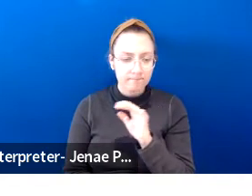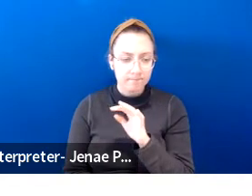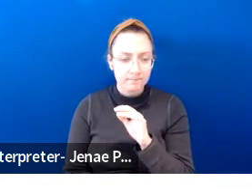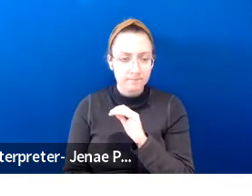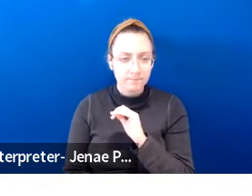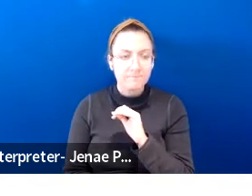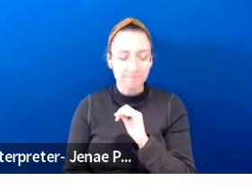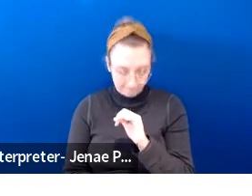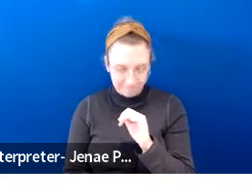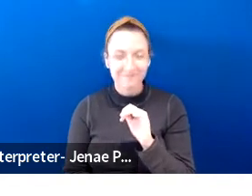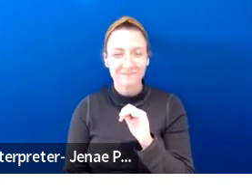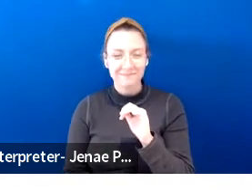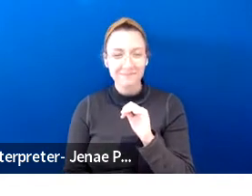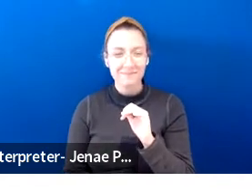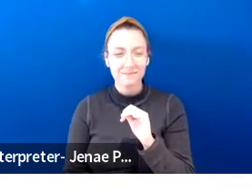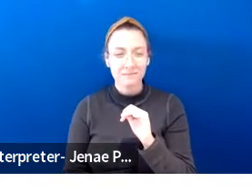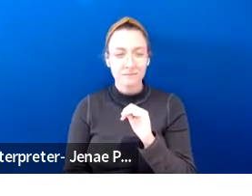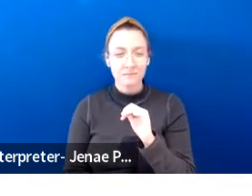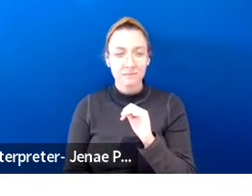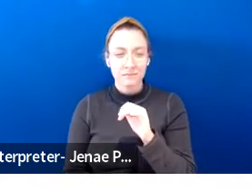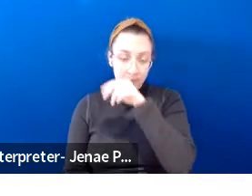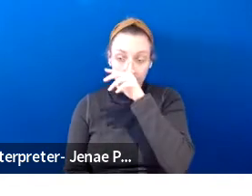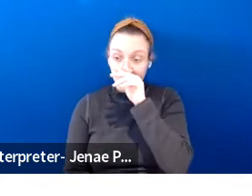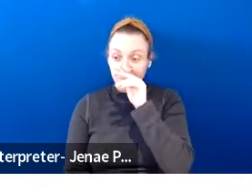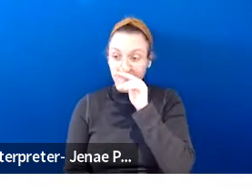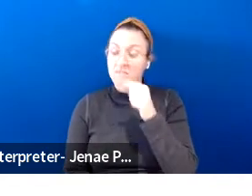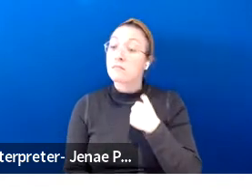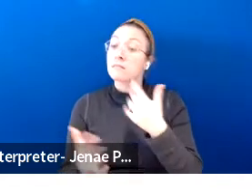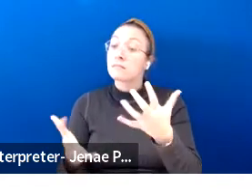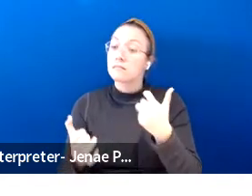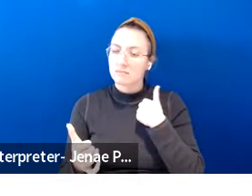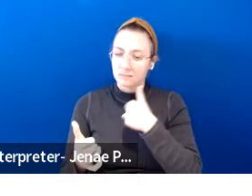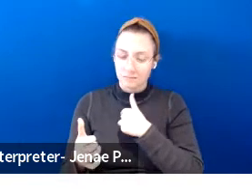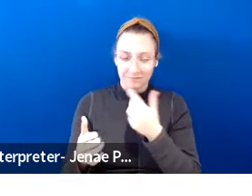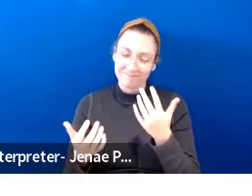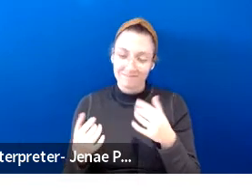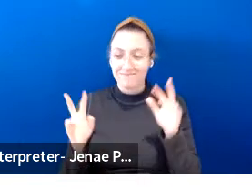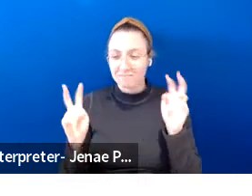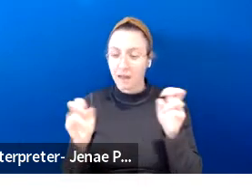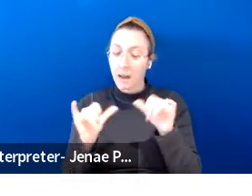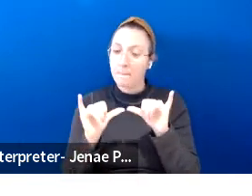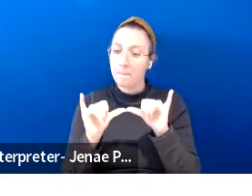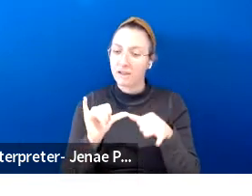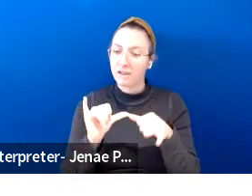so I want us to measure our own home pay.